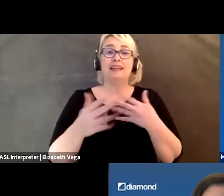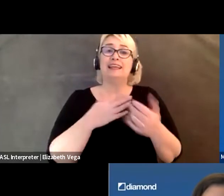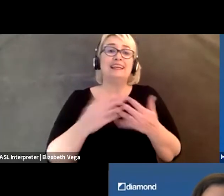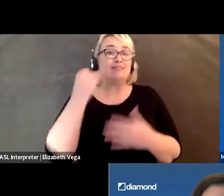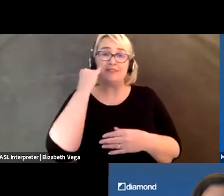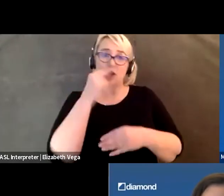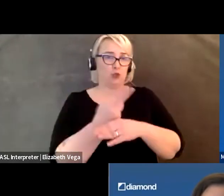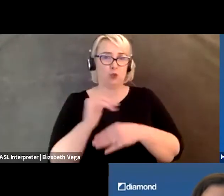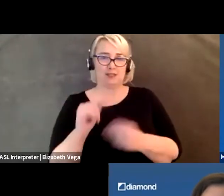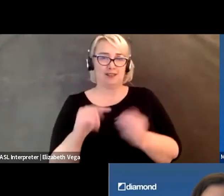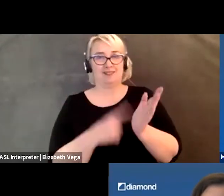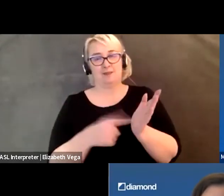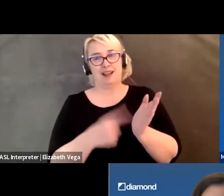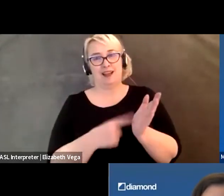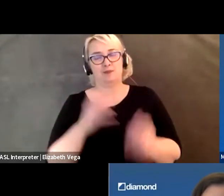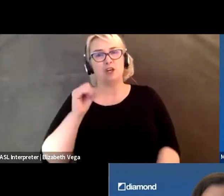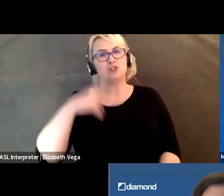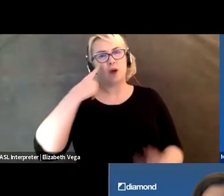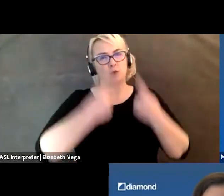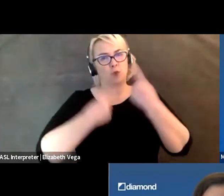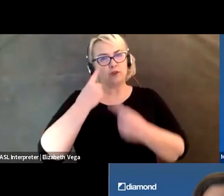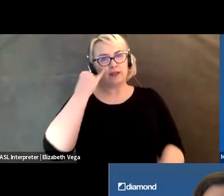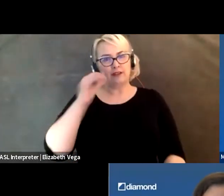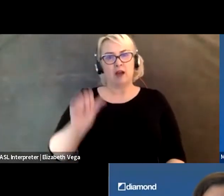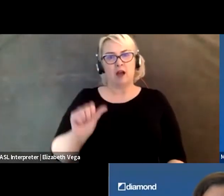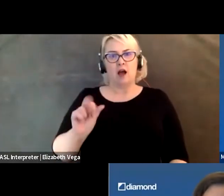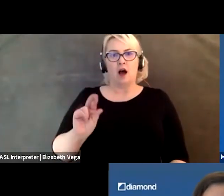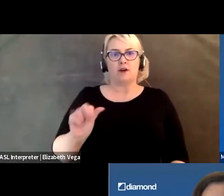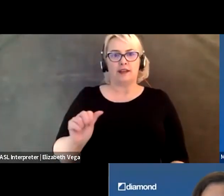I'm wondering if the ARIA is sometimes bad on one of these frame